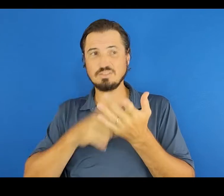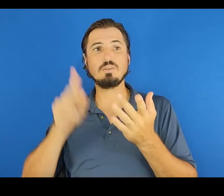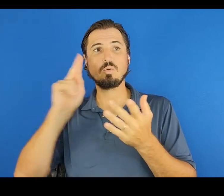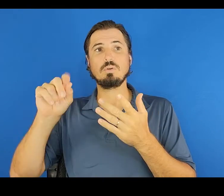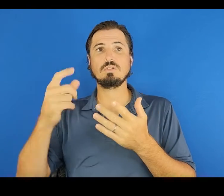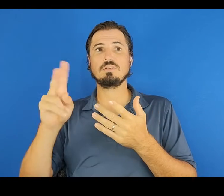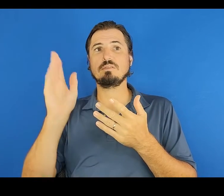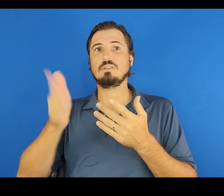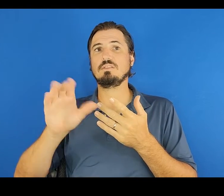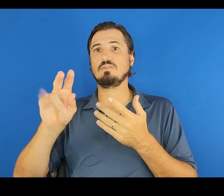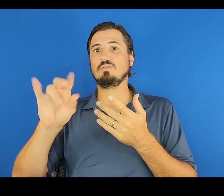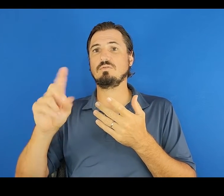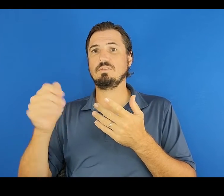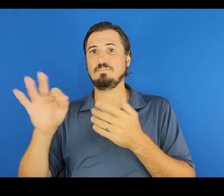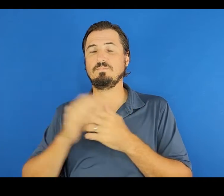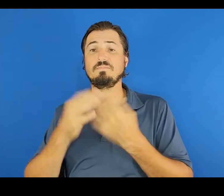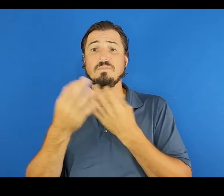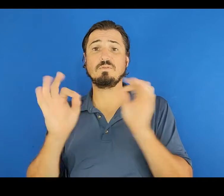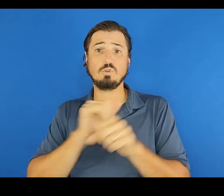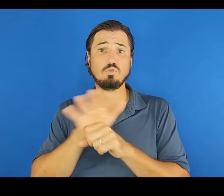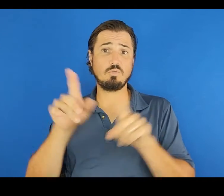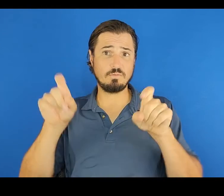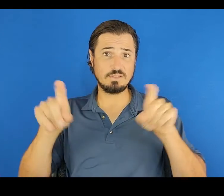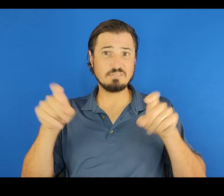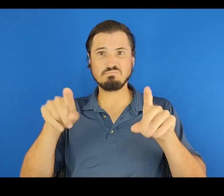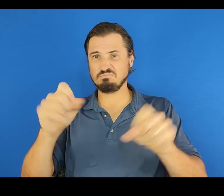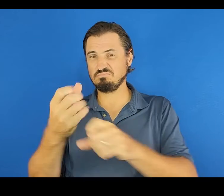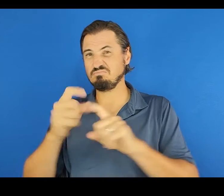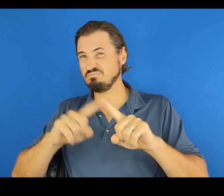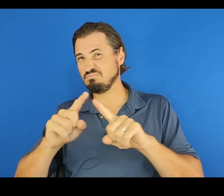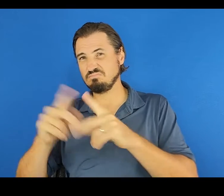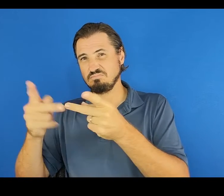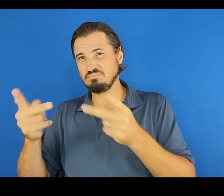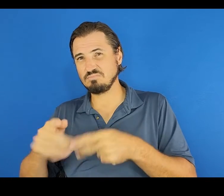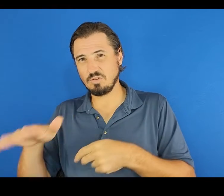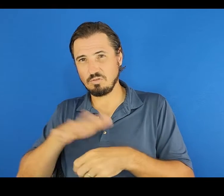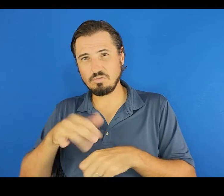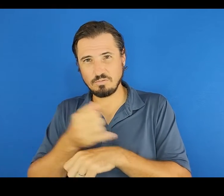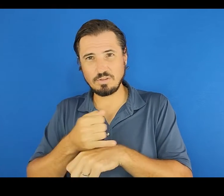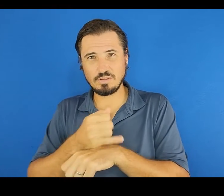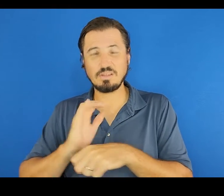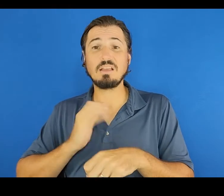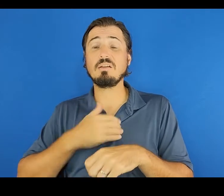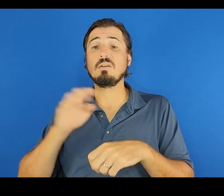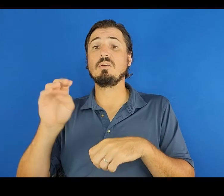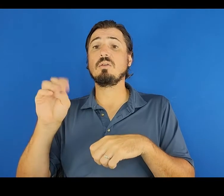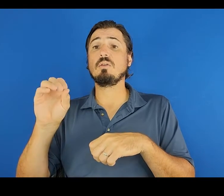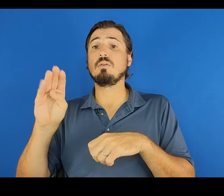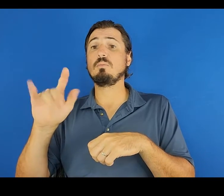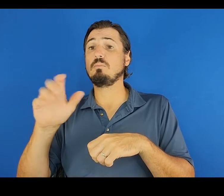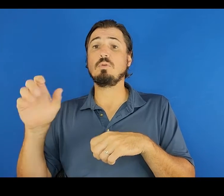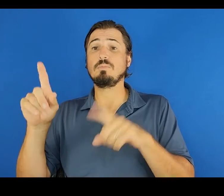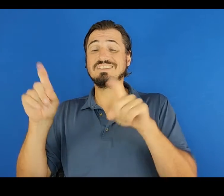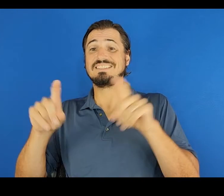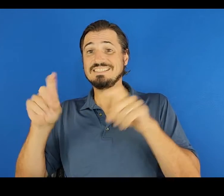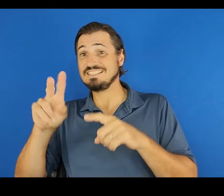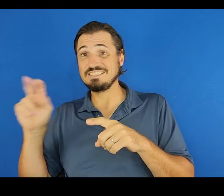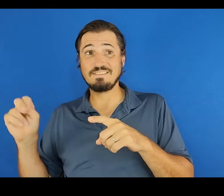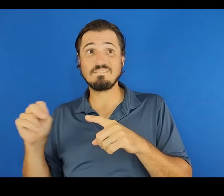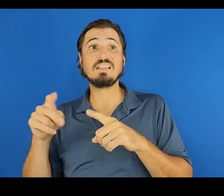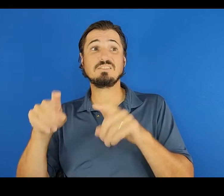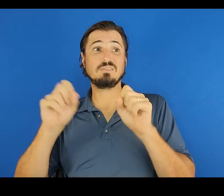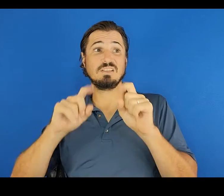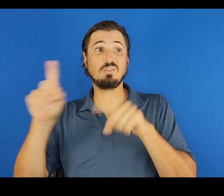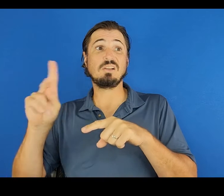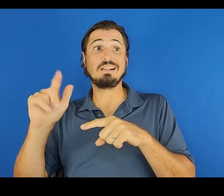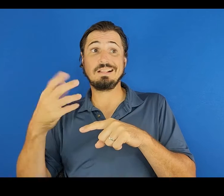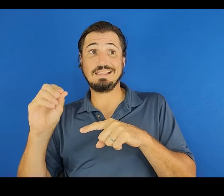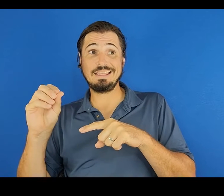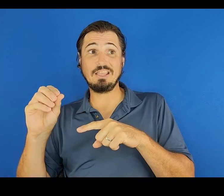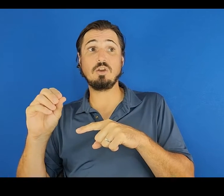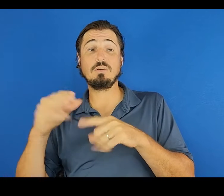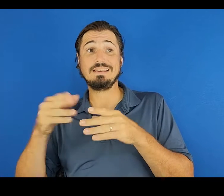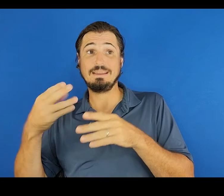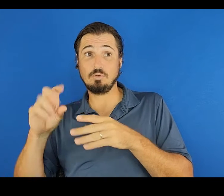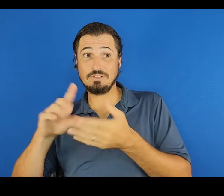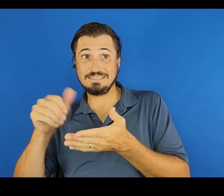Free COVID testing is available around the island. Our mobile testing van will be at the Kalāheo Neighborhood Center on Friday, Hanalei Neighborhood Center on Saturday, and the Bryan J.